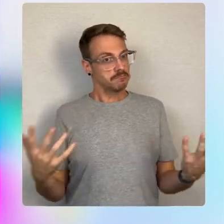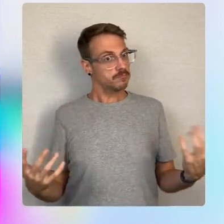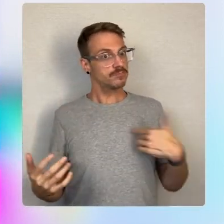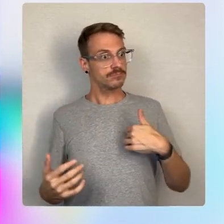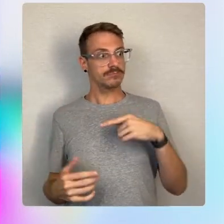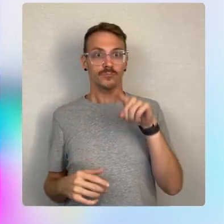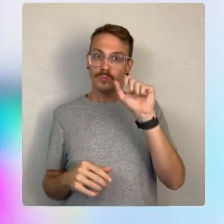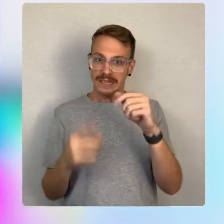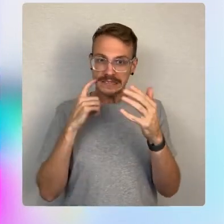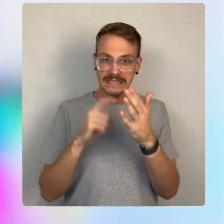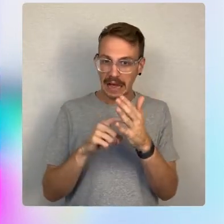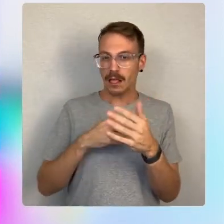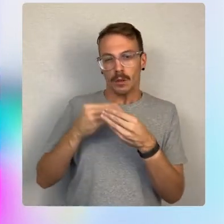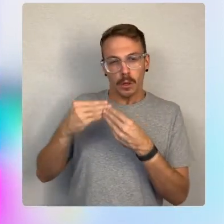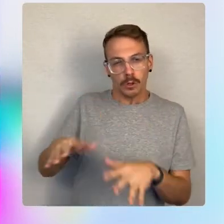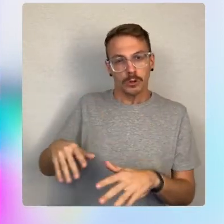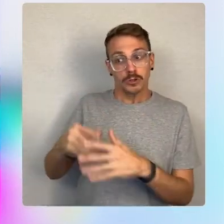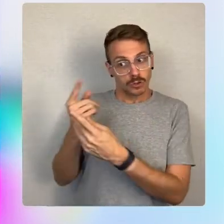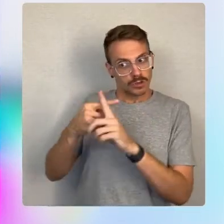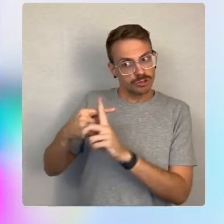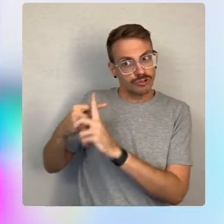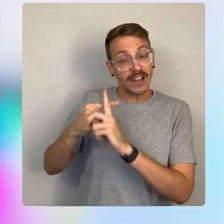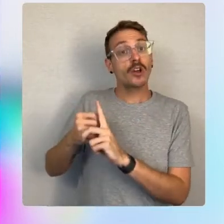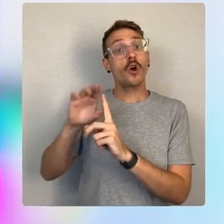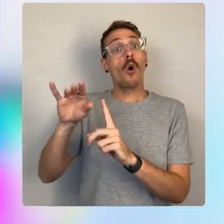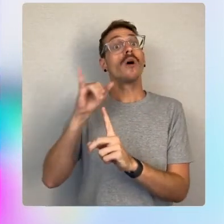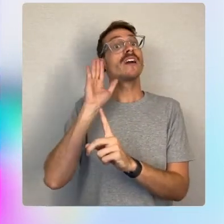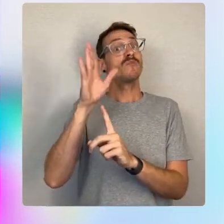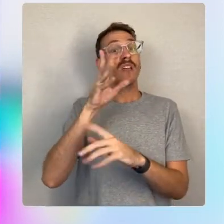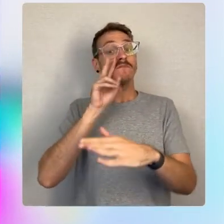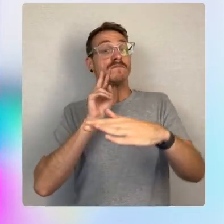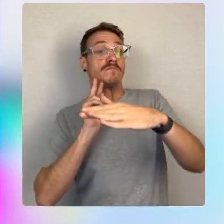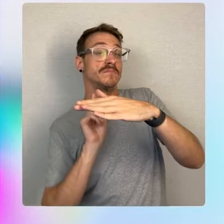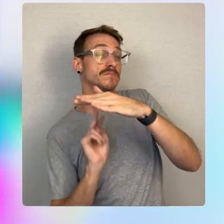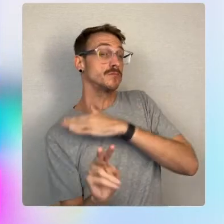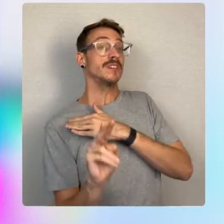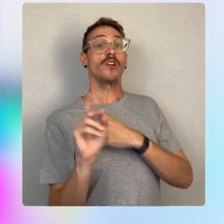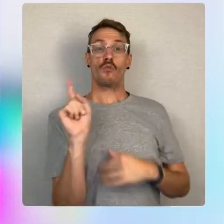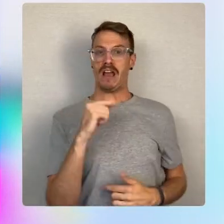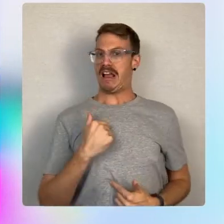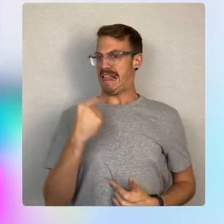you either can't tell it loses tracking or it makes great assumptions about where your hands are